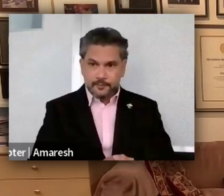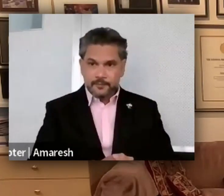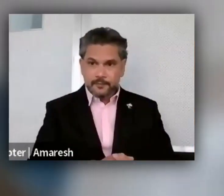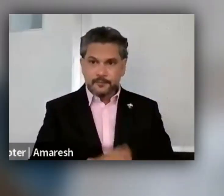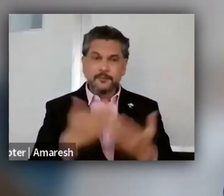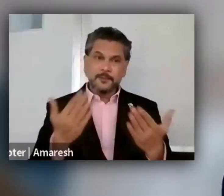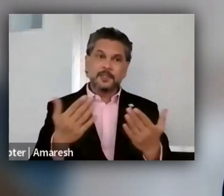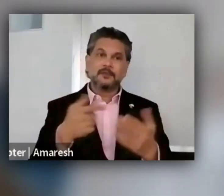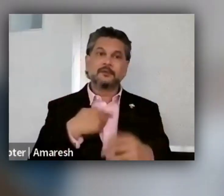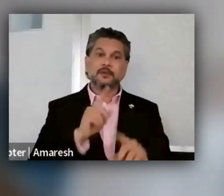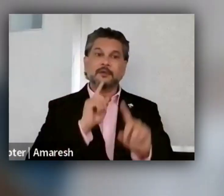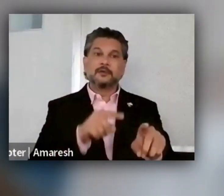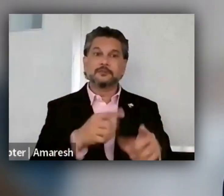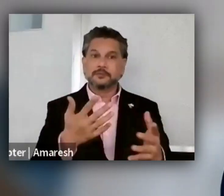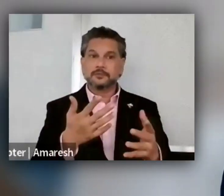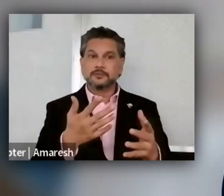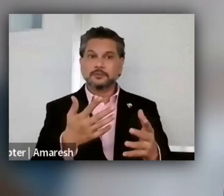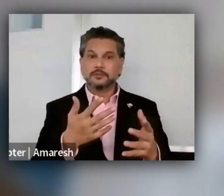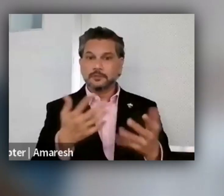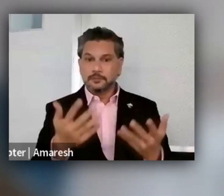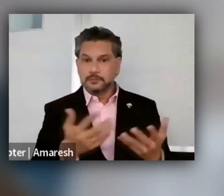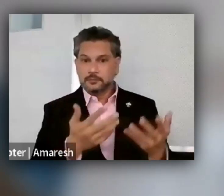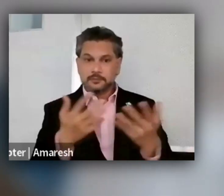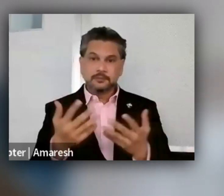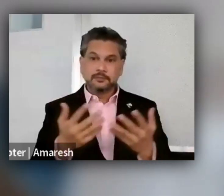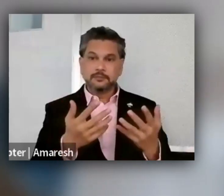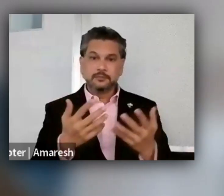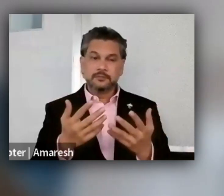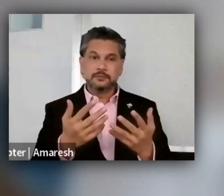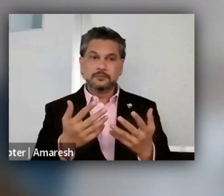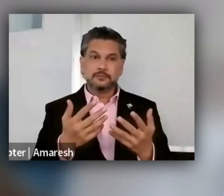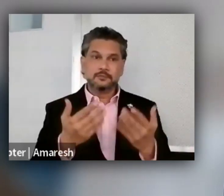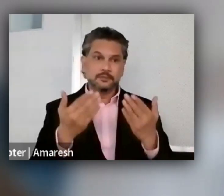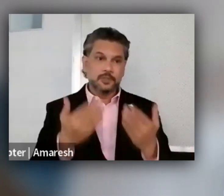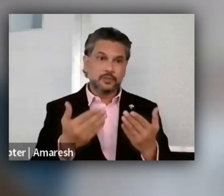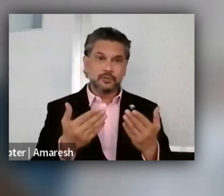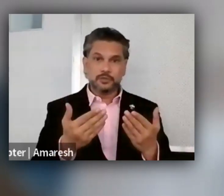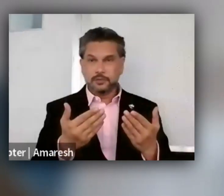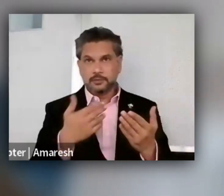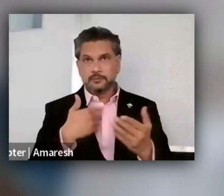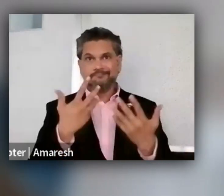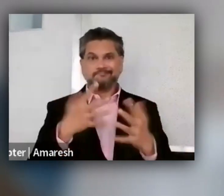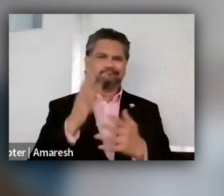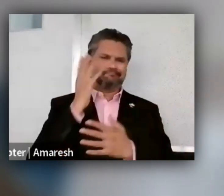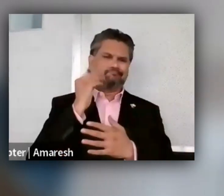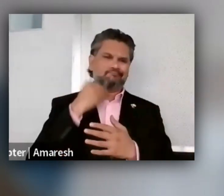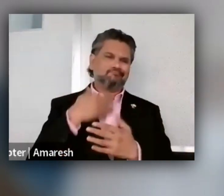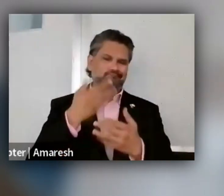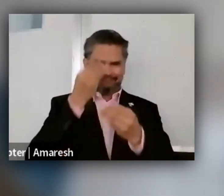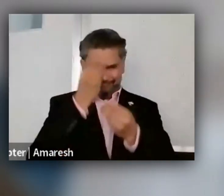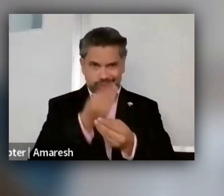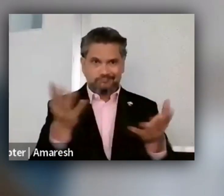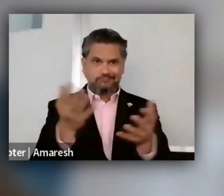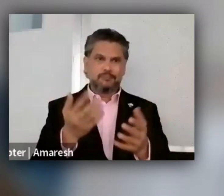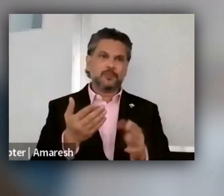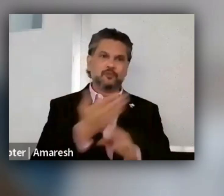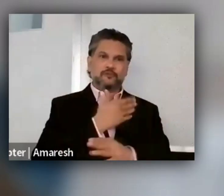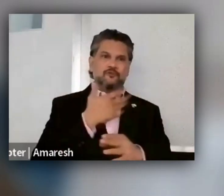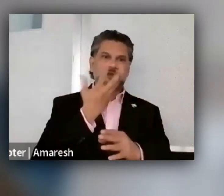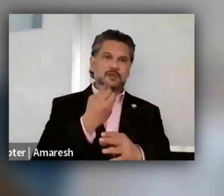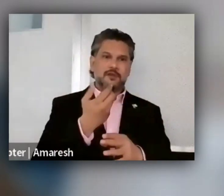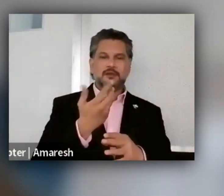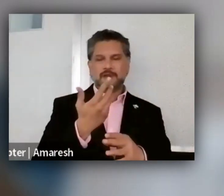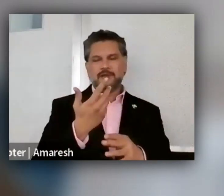Answering to the question raised before, I have to share with you the experience we had for a large